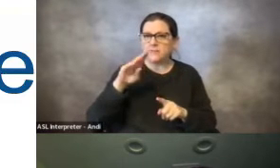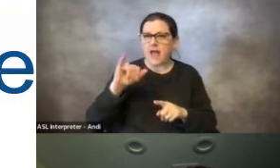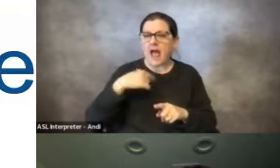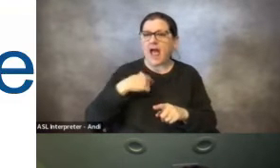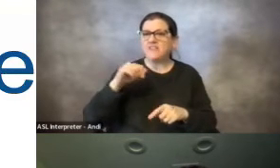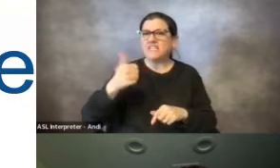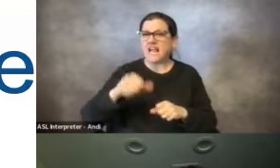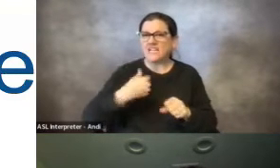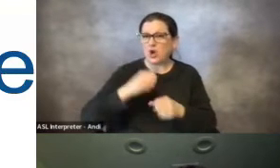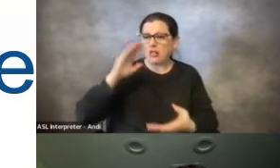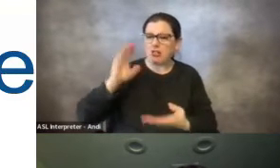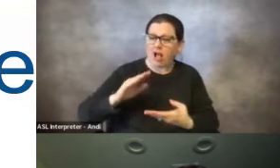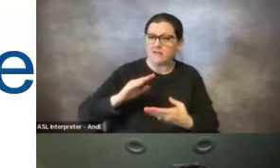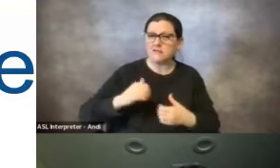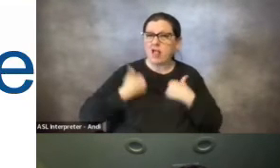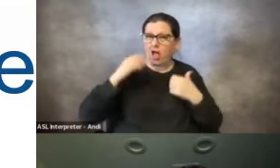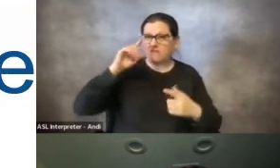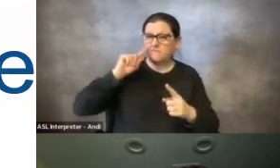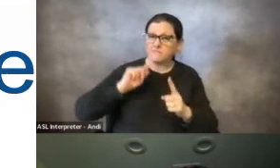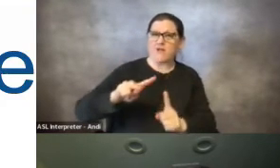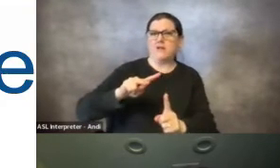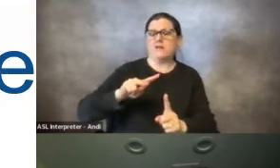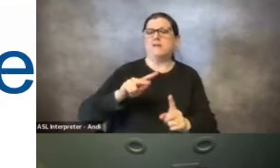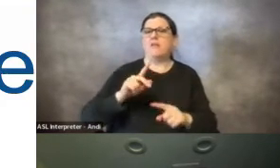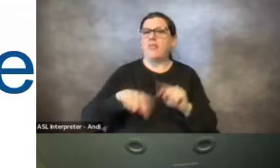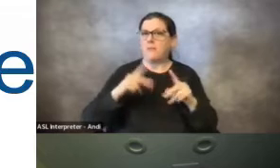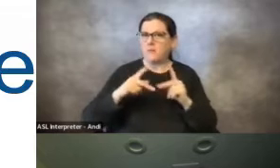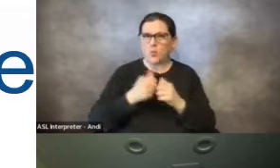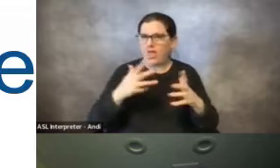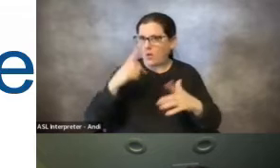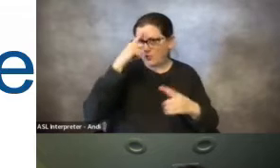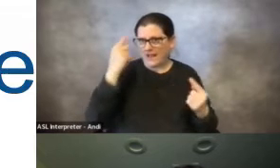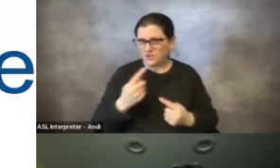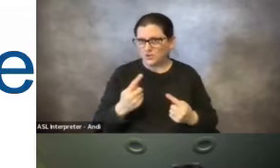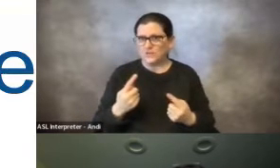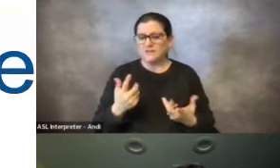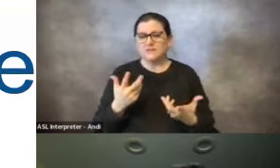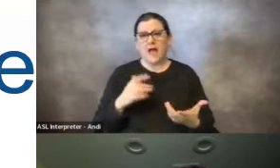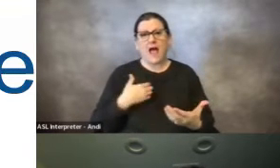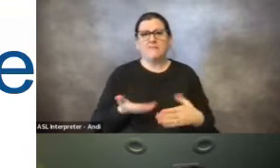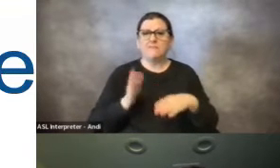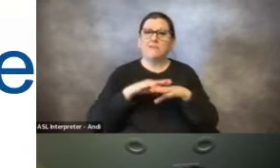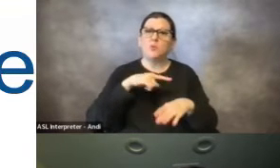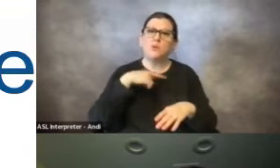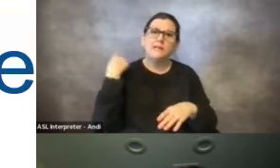without brain injuries, you know, that there's an increased risk of developing dementia and other memory conditions, you